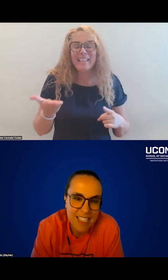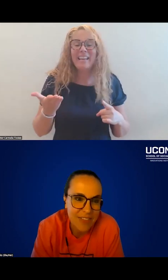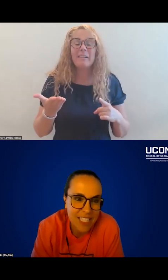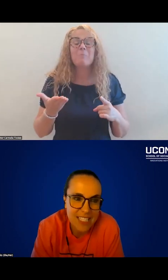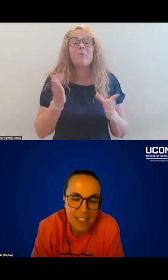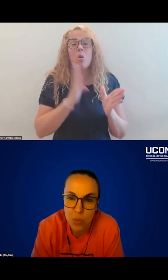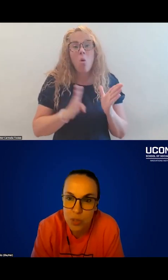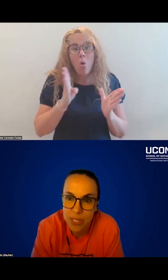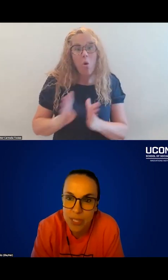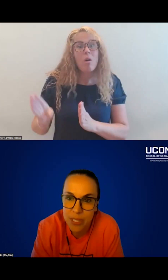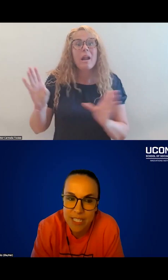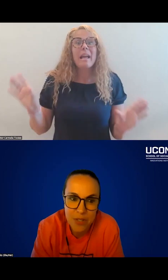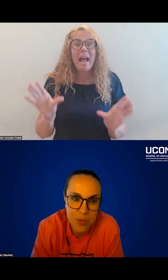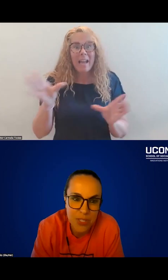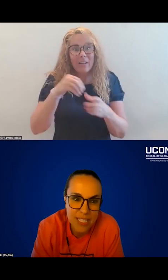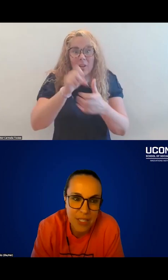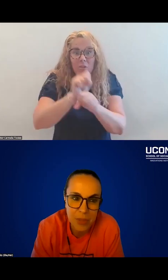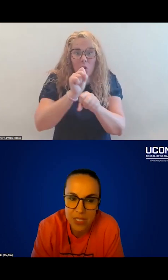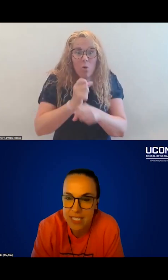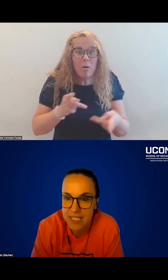ACTIVITIES IN THEIR SCHOOLS AND WORKPLACES AND COMMUNITIES IN